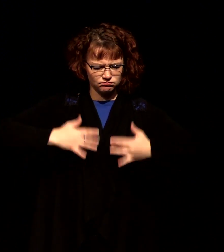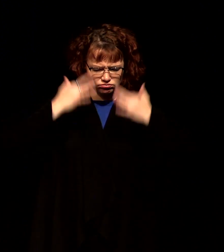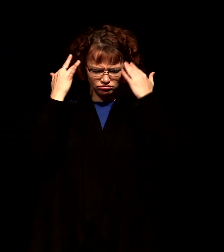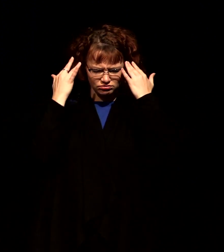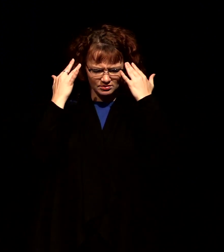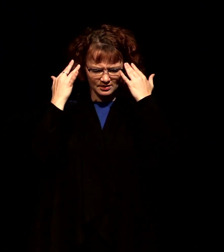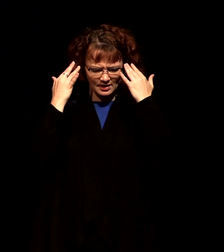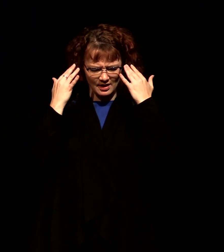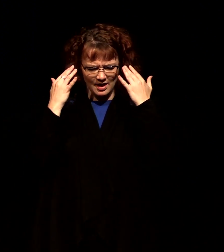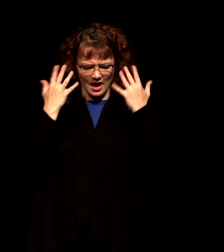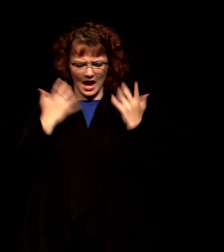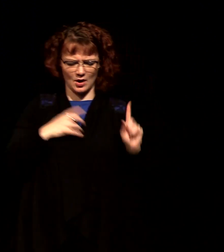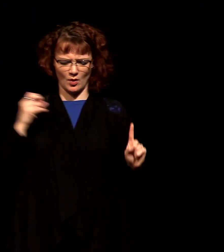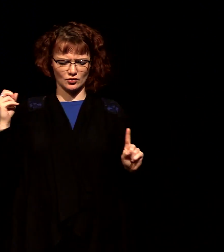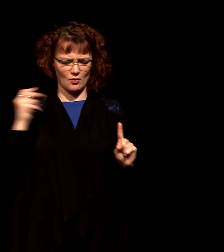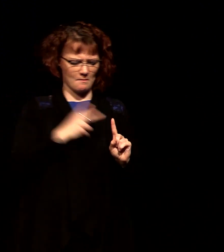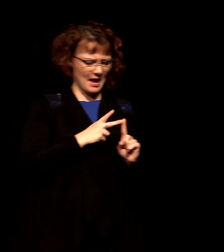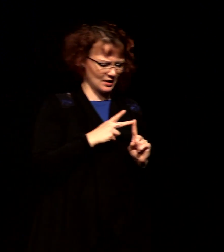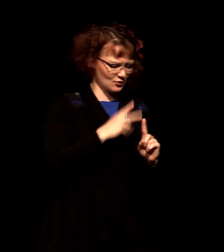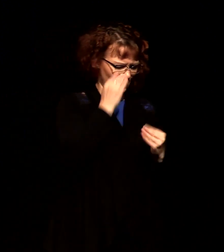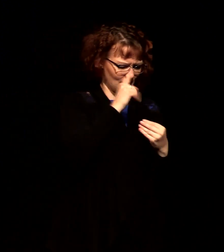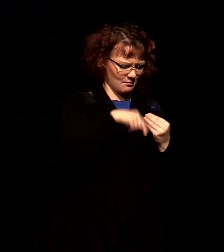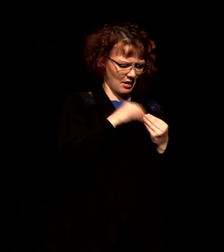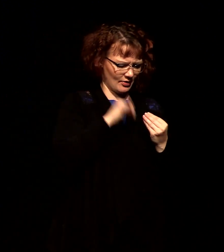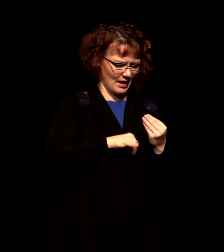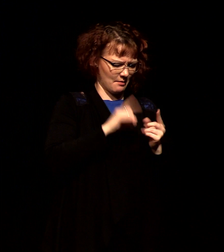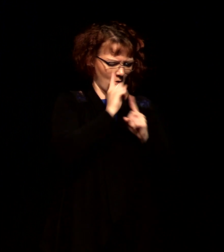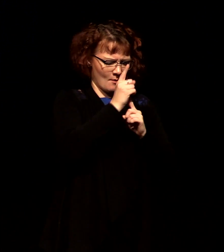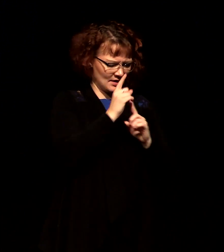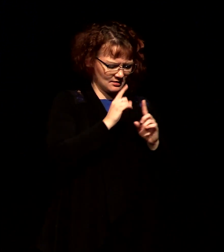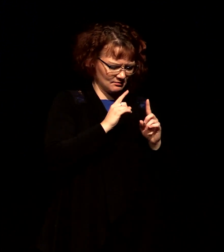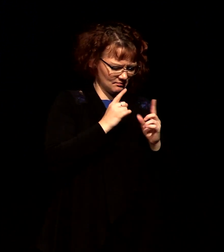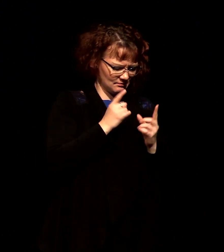of the Israelites wandering in the wilderness. It's a